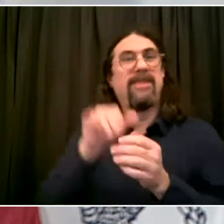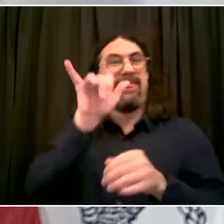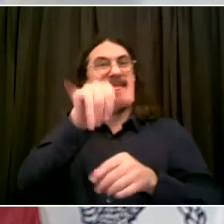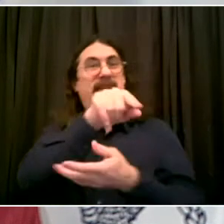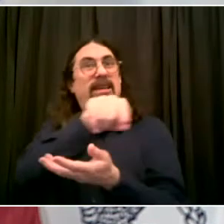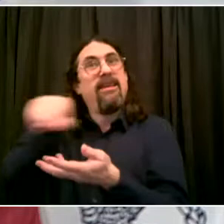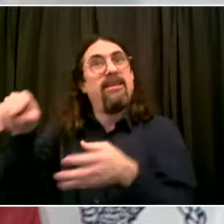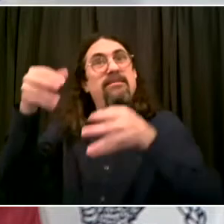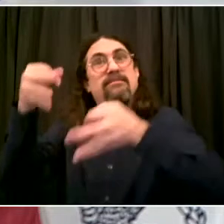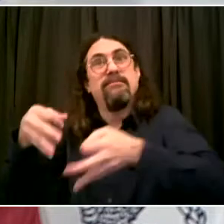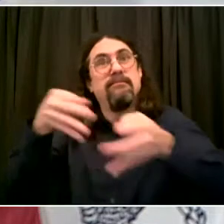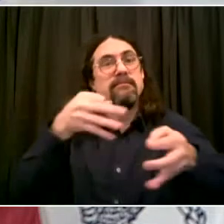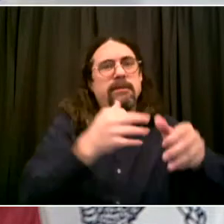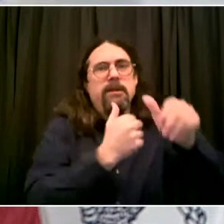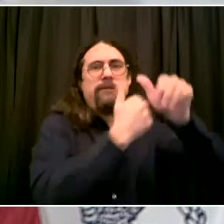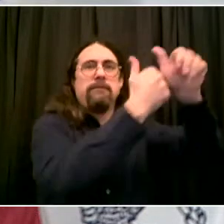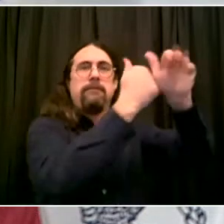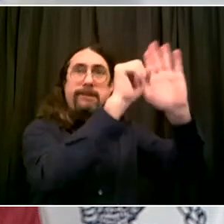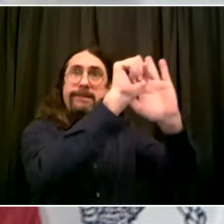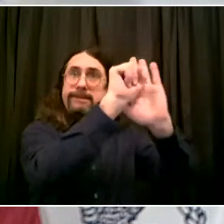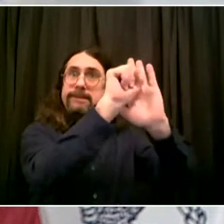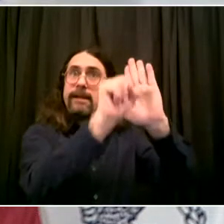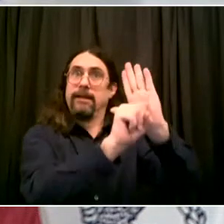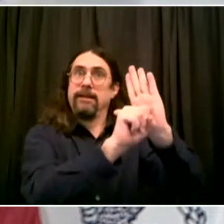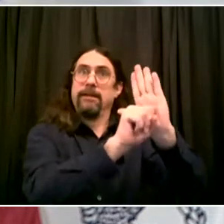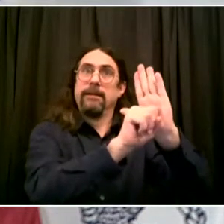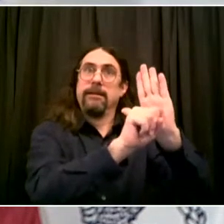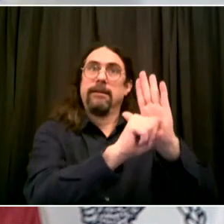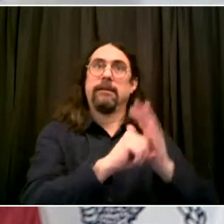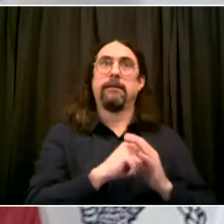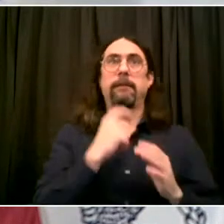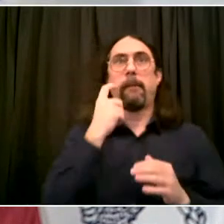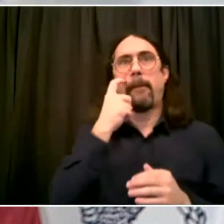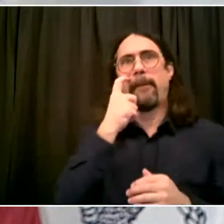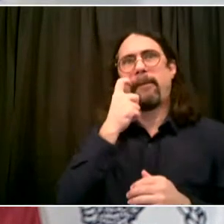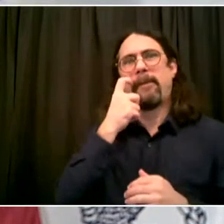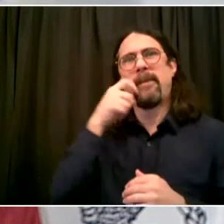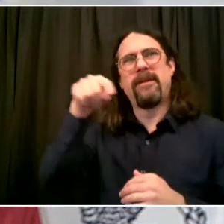VARIANTS COMING THAT APPARENTLY